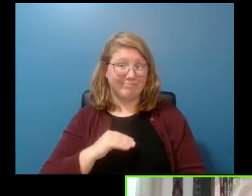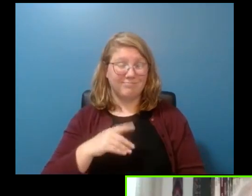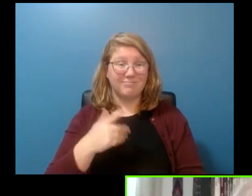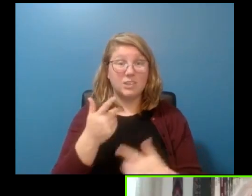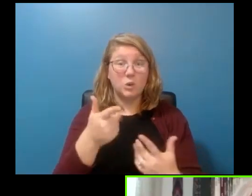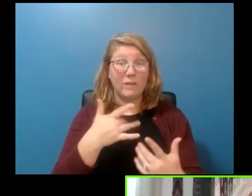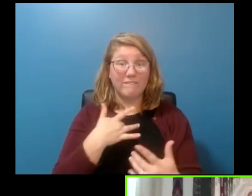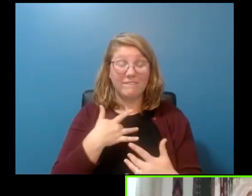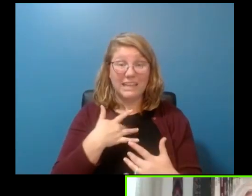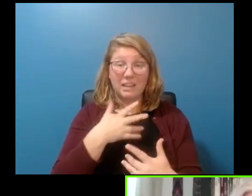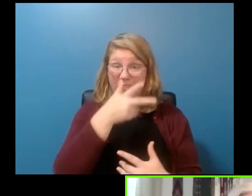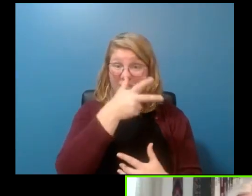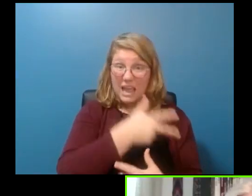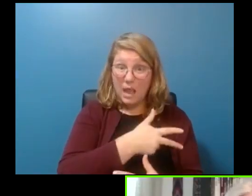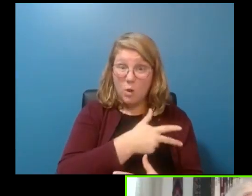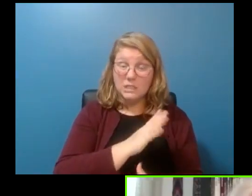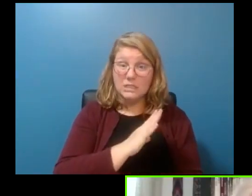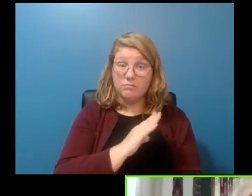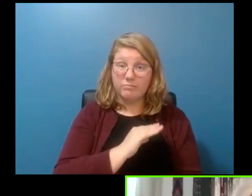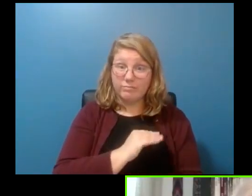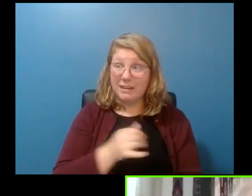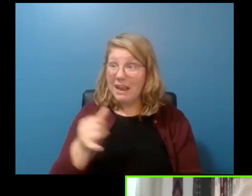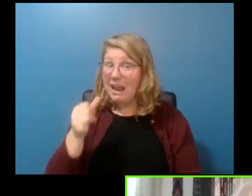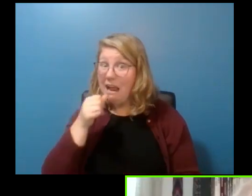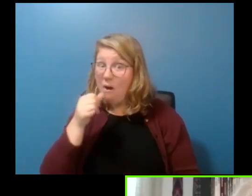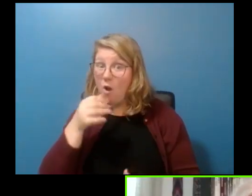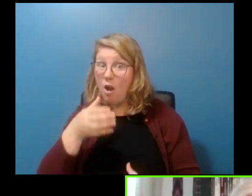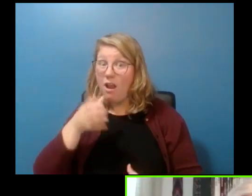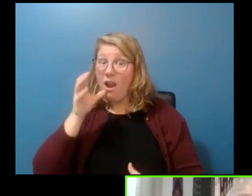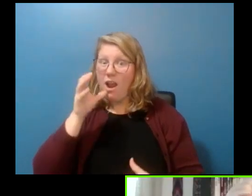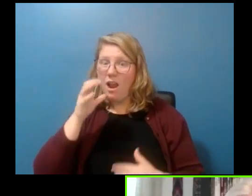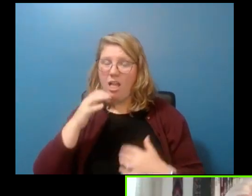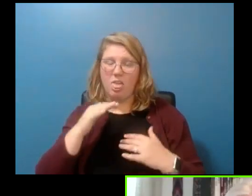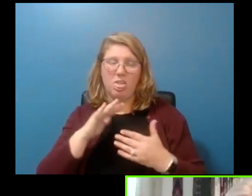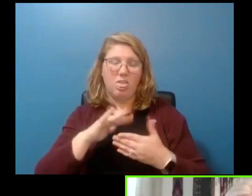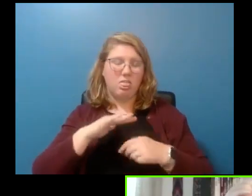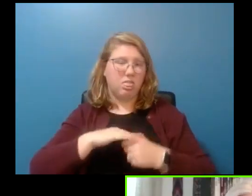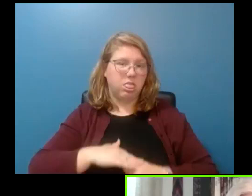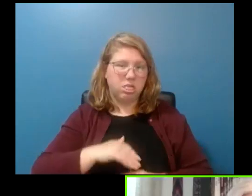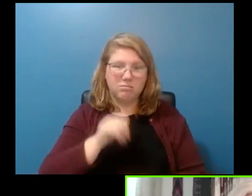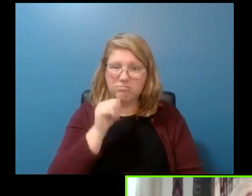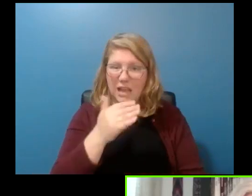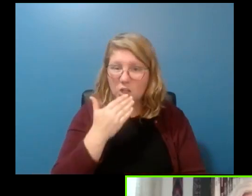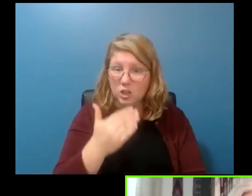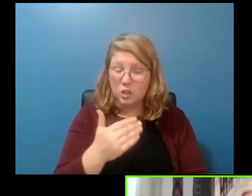when I start feeling really stressed because there has been frankly a lot more calls to our